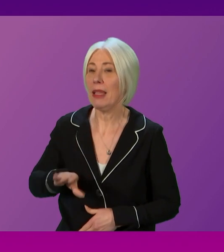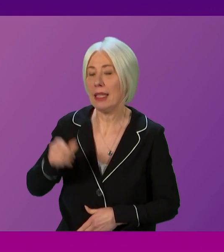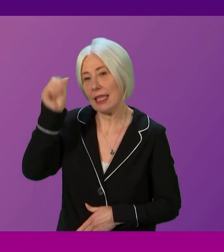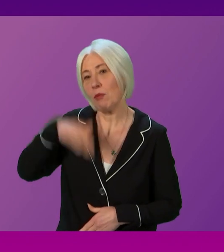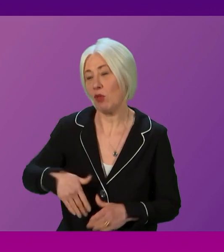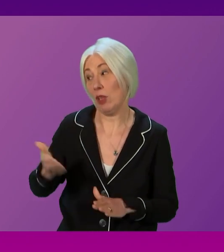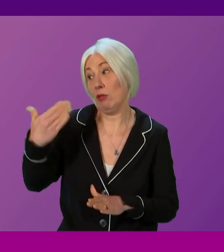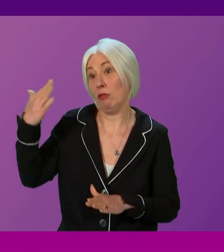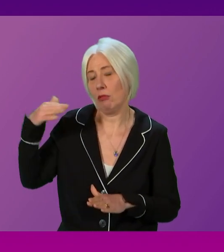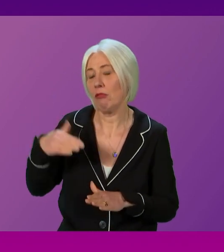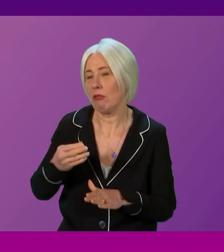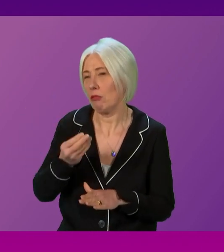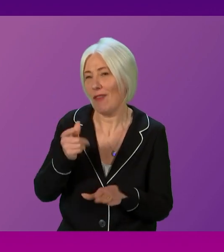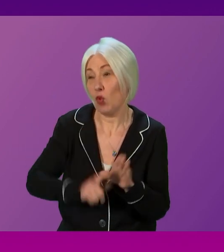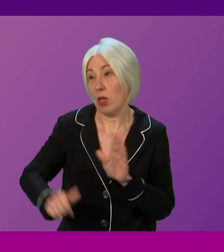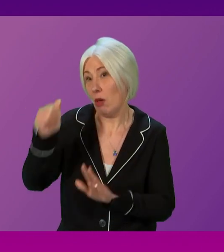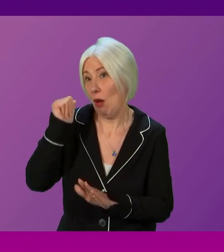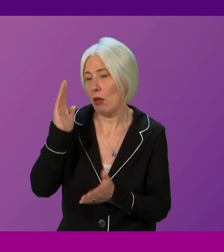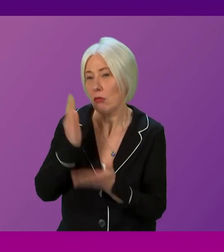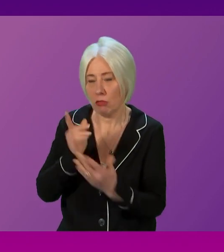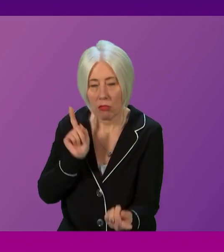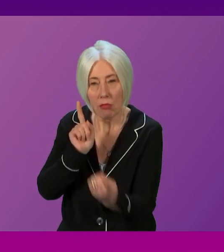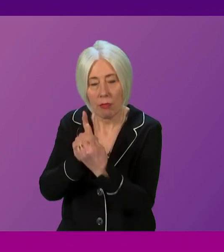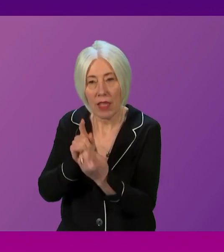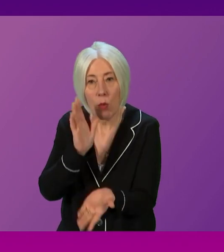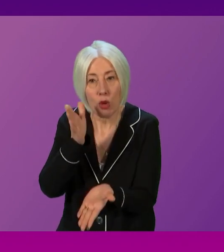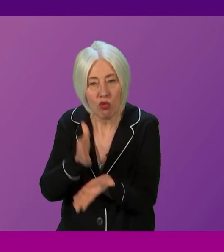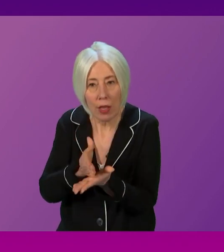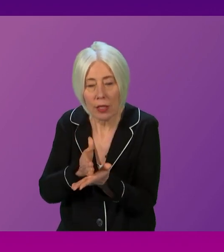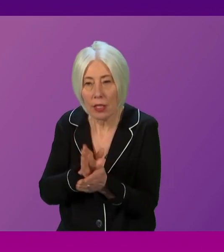I had the opportunity a few years ago to visit Auschwitz with the trust. That